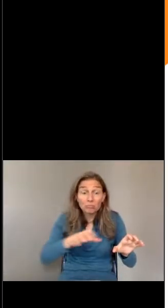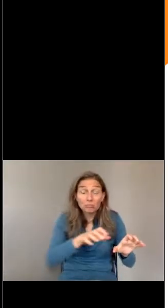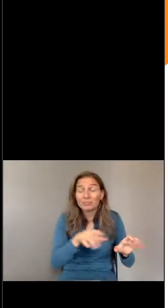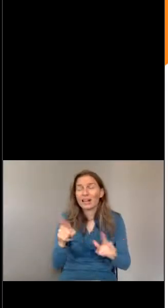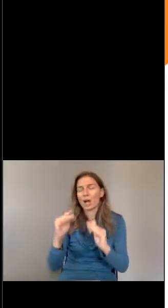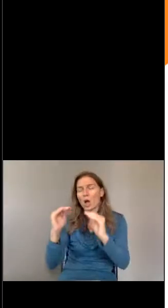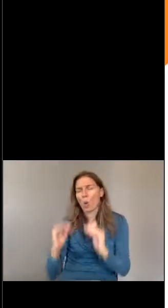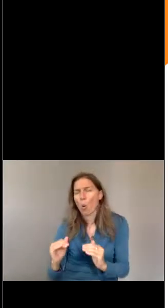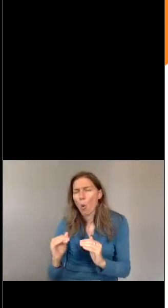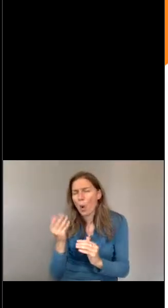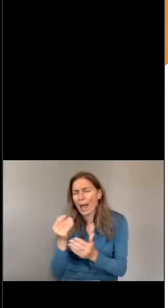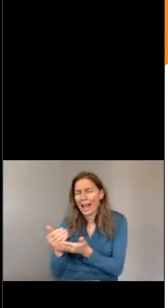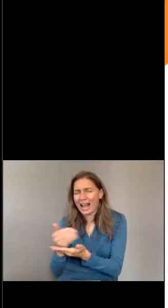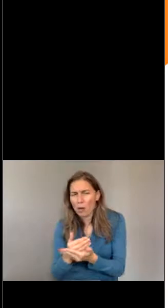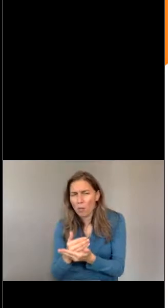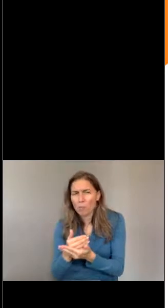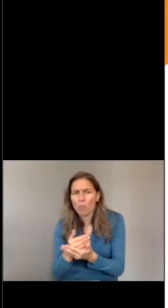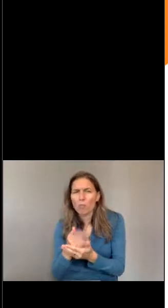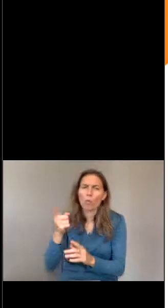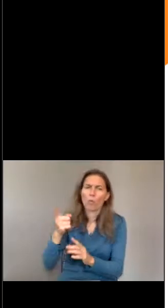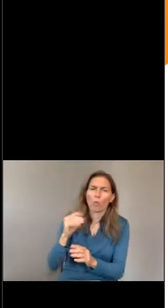there are four specific types of schemes.